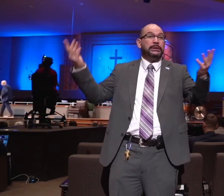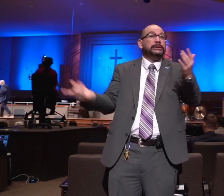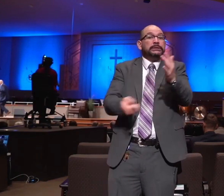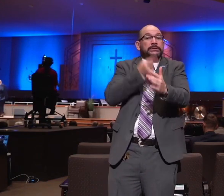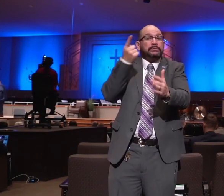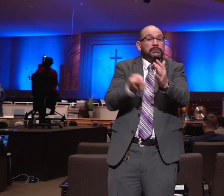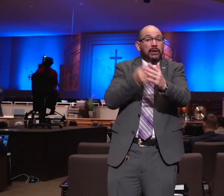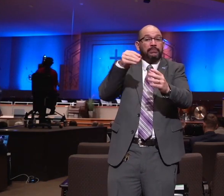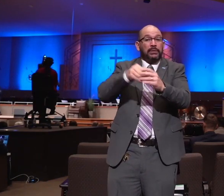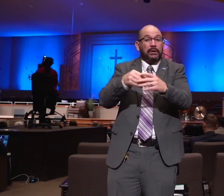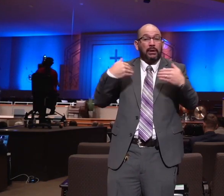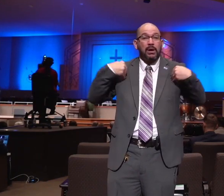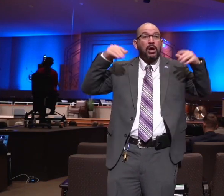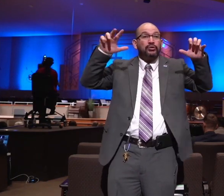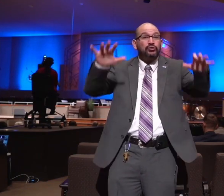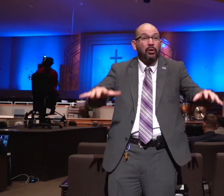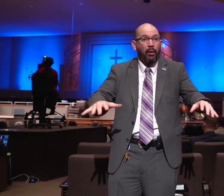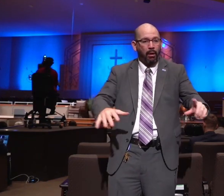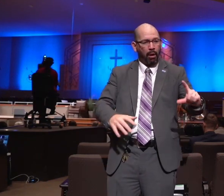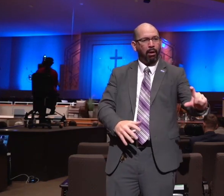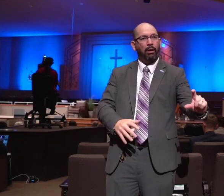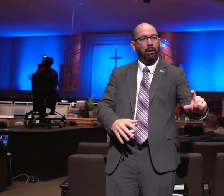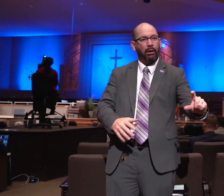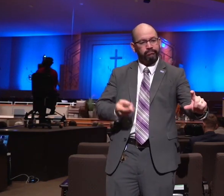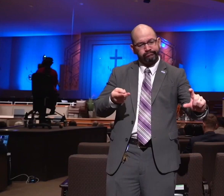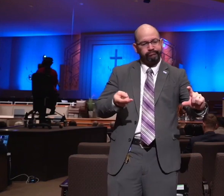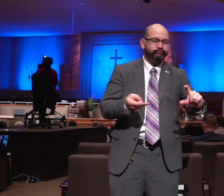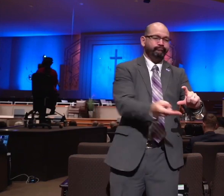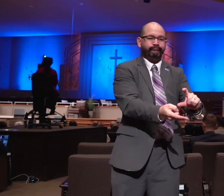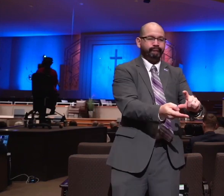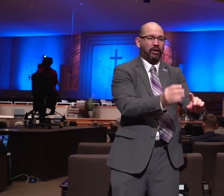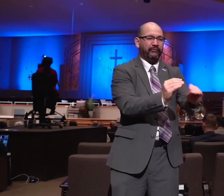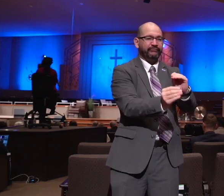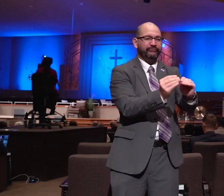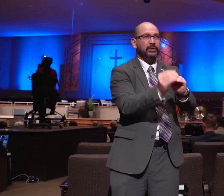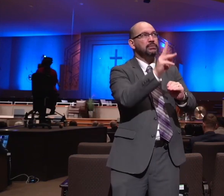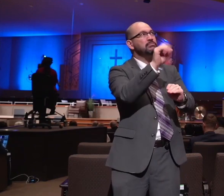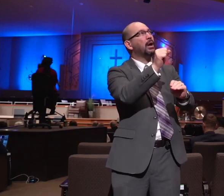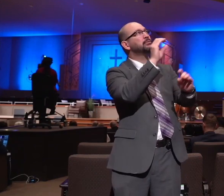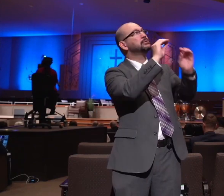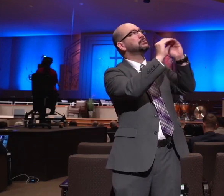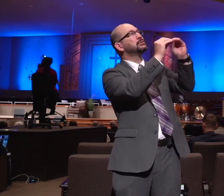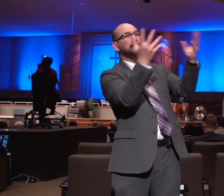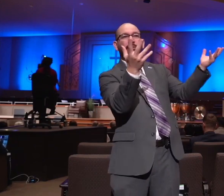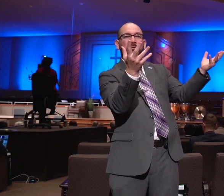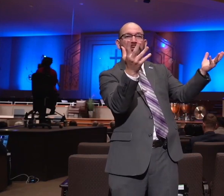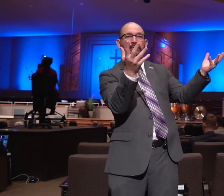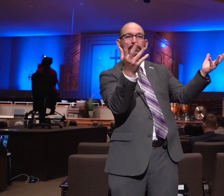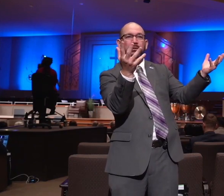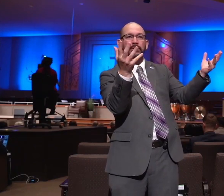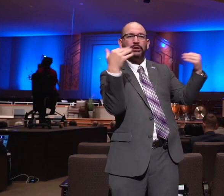you know what’s made the Lancaster Baptist Church the church it is